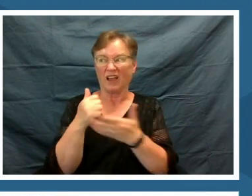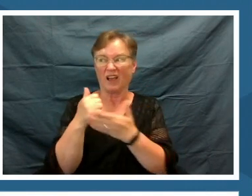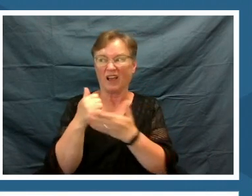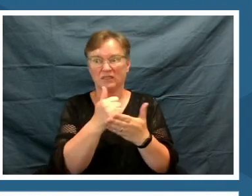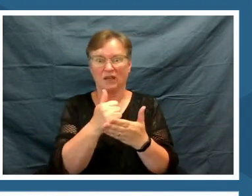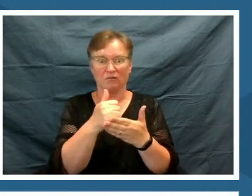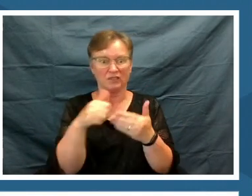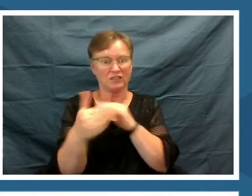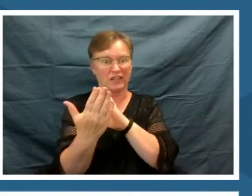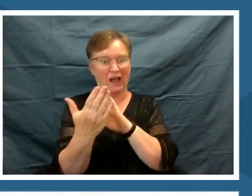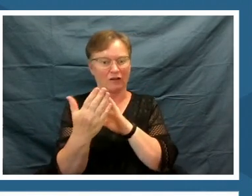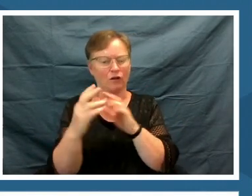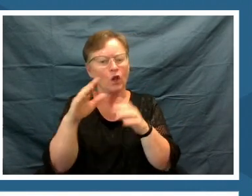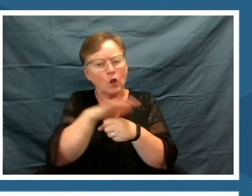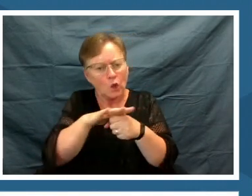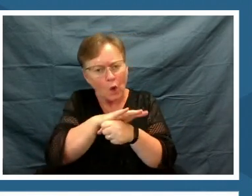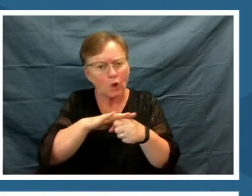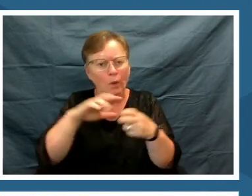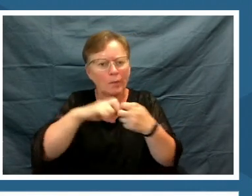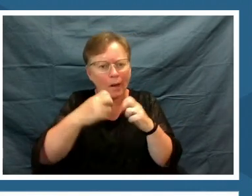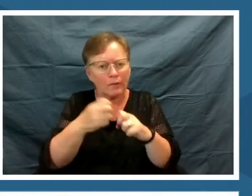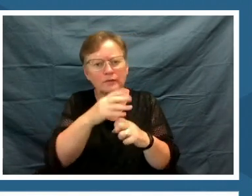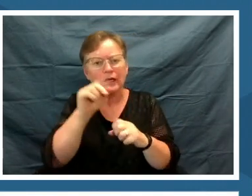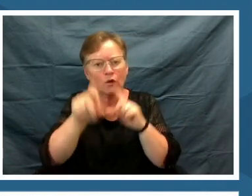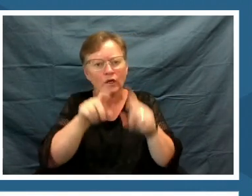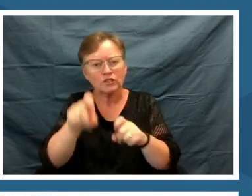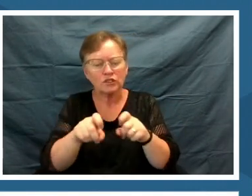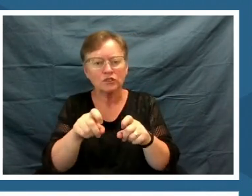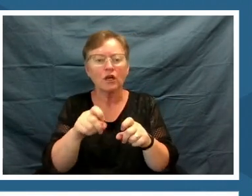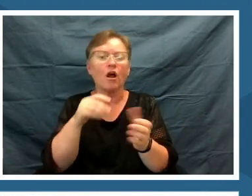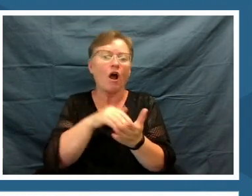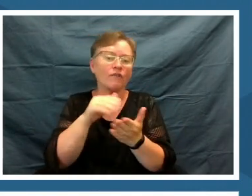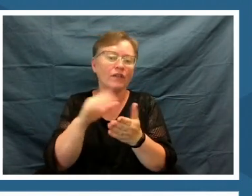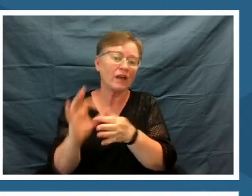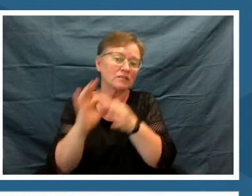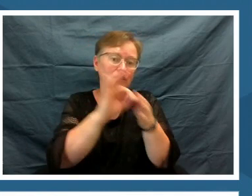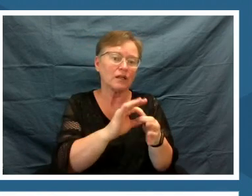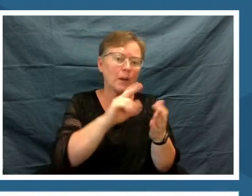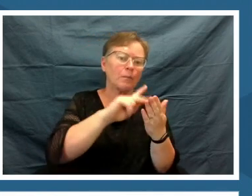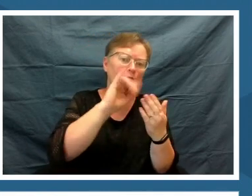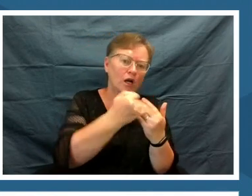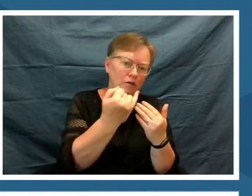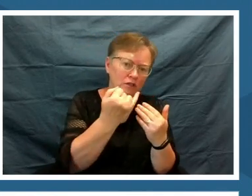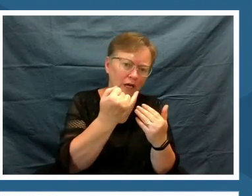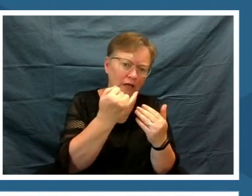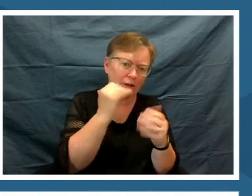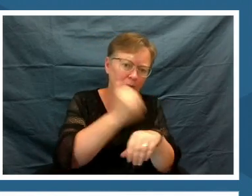and that's connected often with project-based learning and problem-based